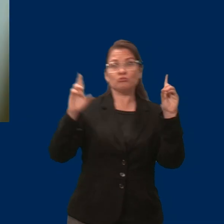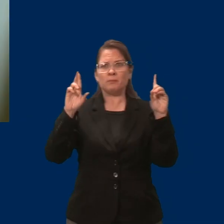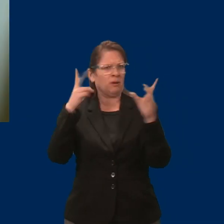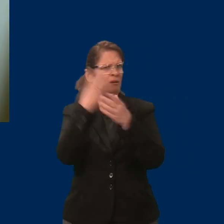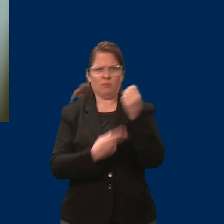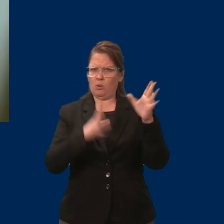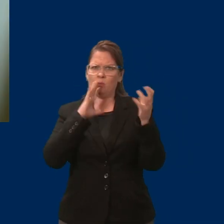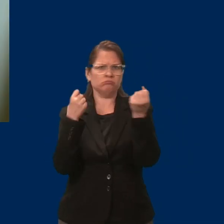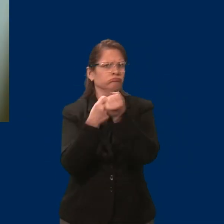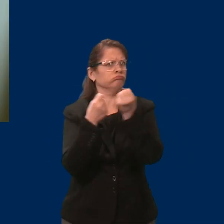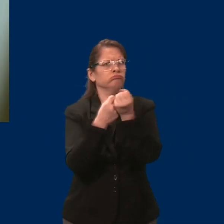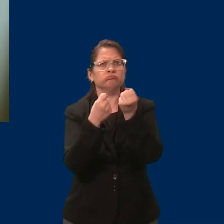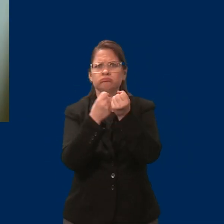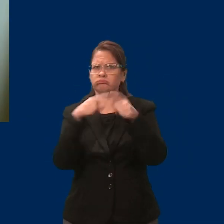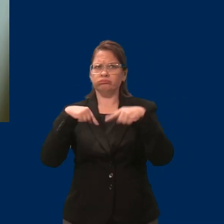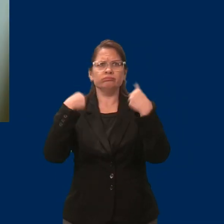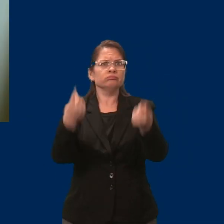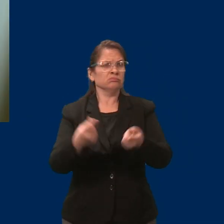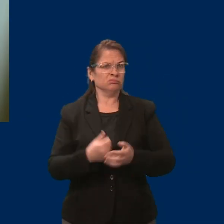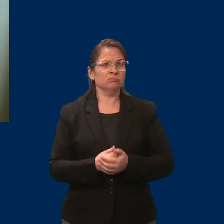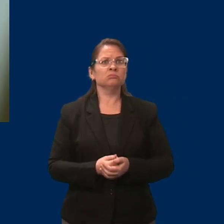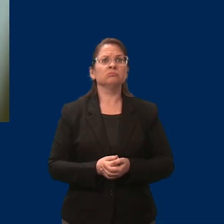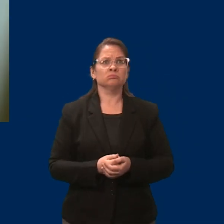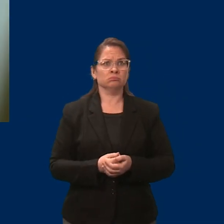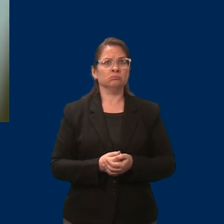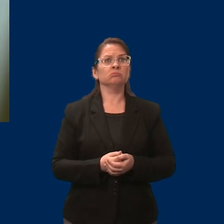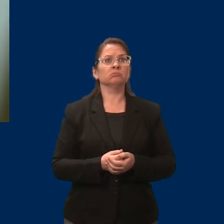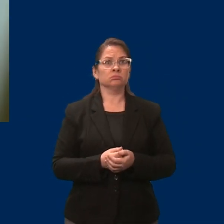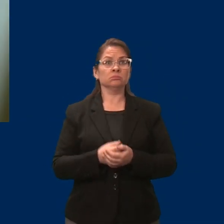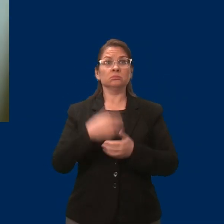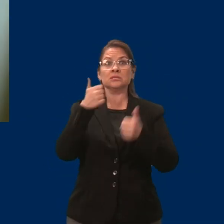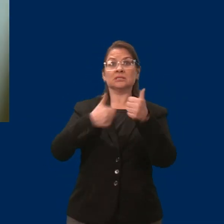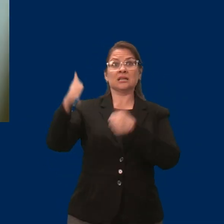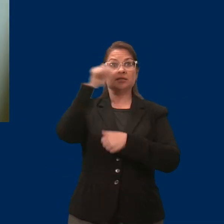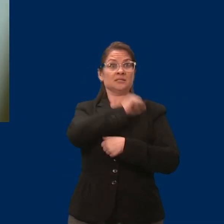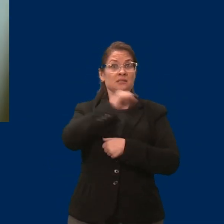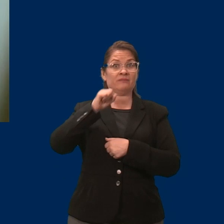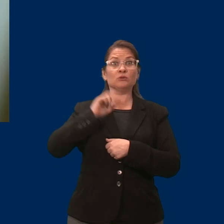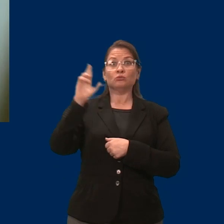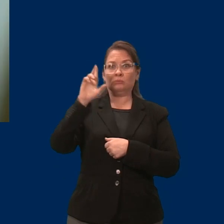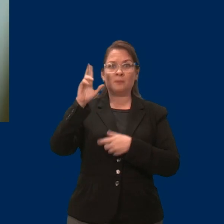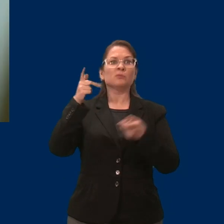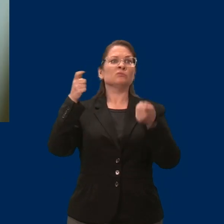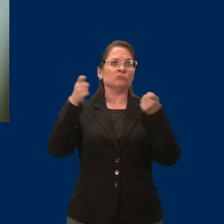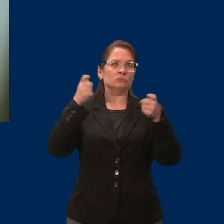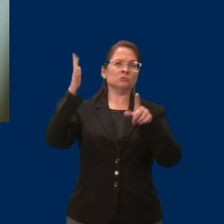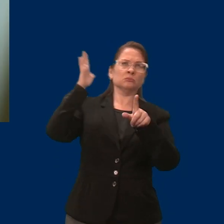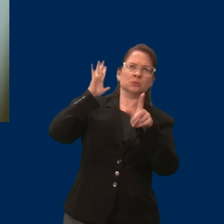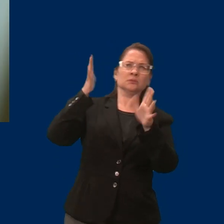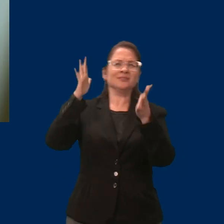at that time it was a Republican-controlled Senate. Well, it still is until January 3, but what I would say-- [Hope] Sorry to interrupt, Senator Nelson.